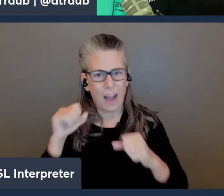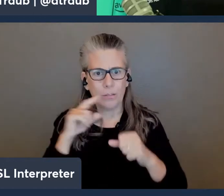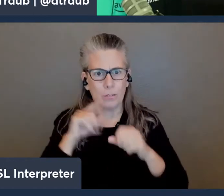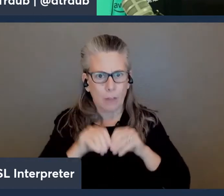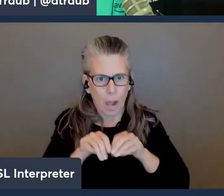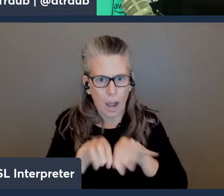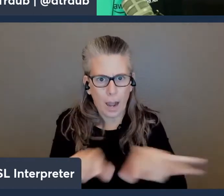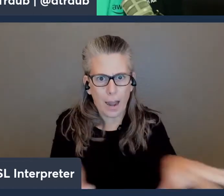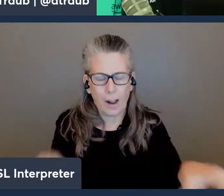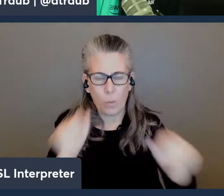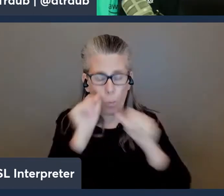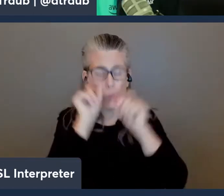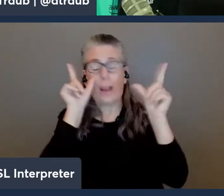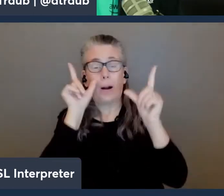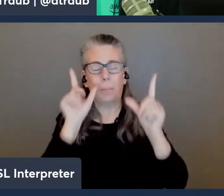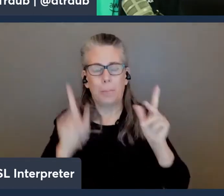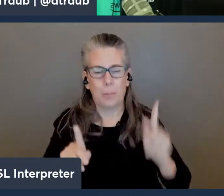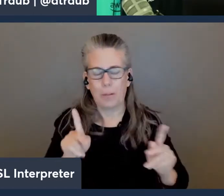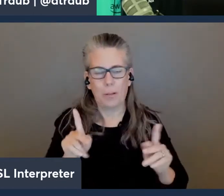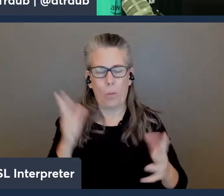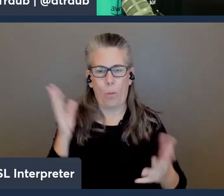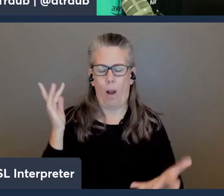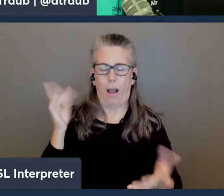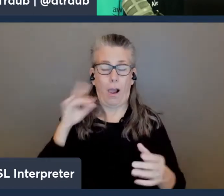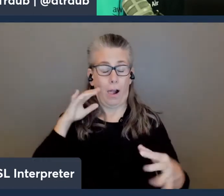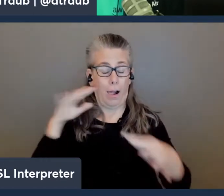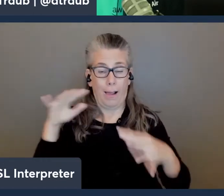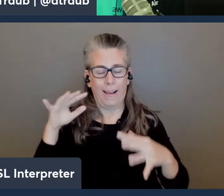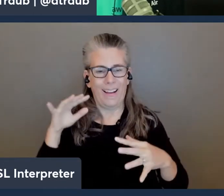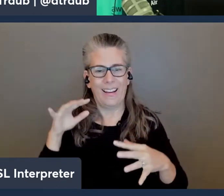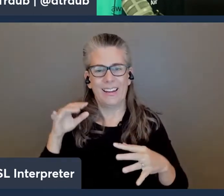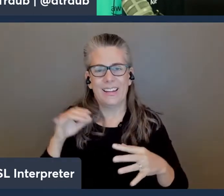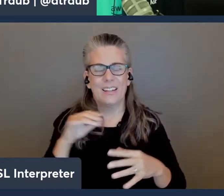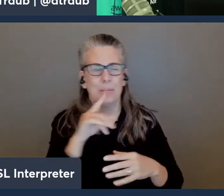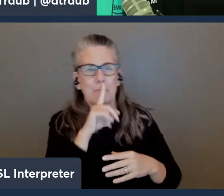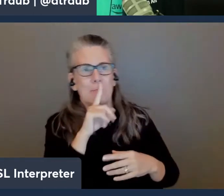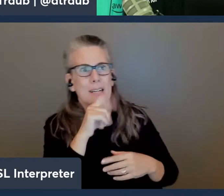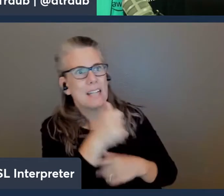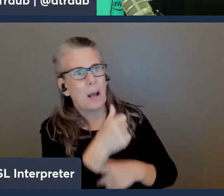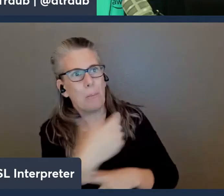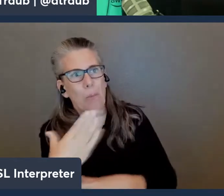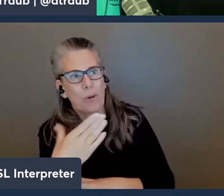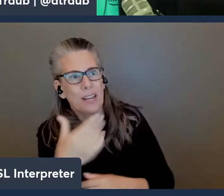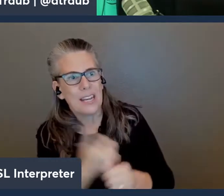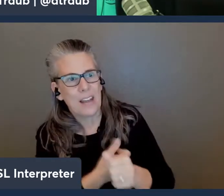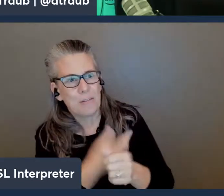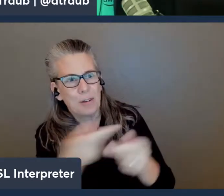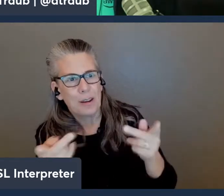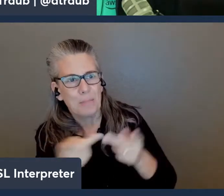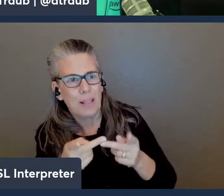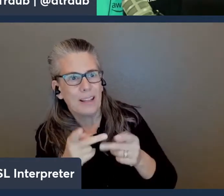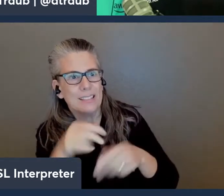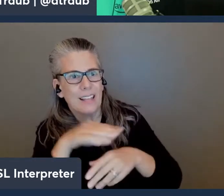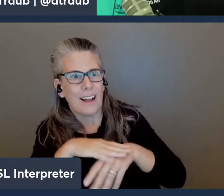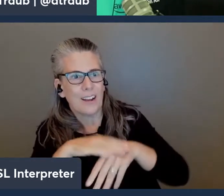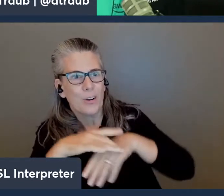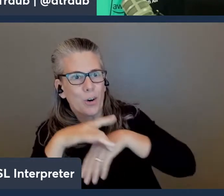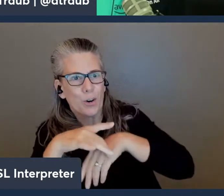But yeah. (everyone chuckles) It's not morning everywhere. Exactly. Aaron, welcome.